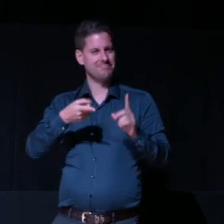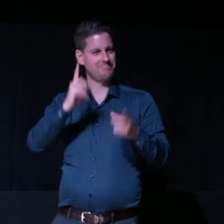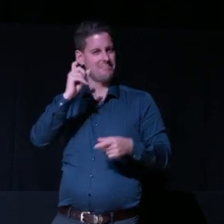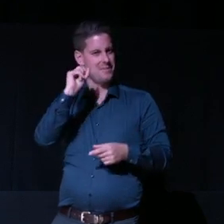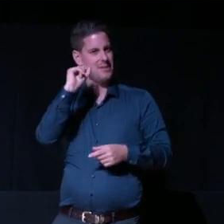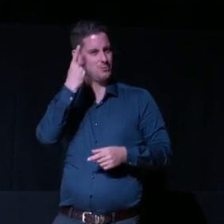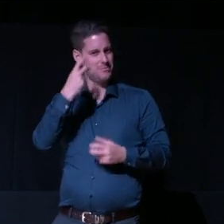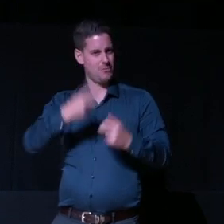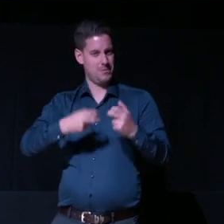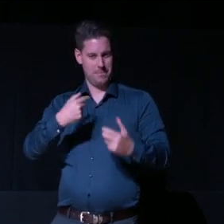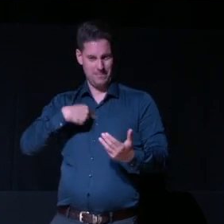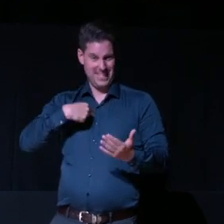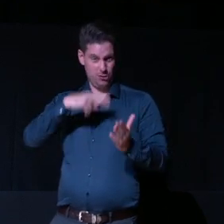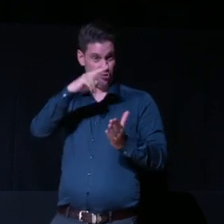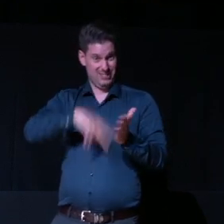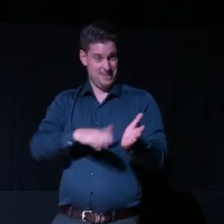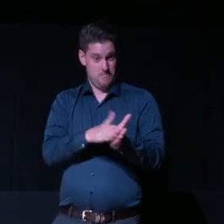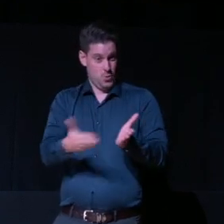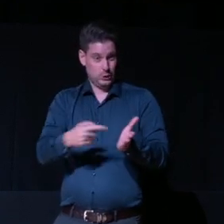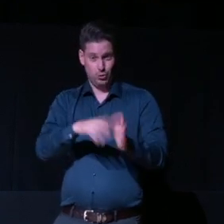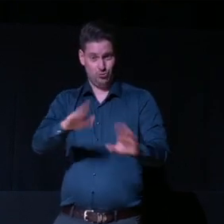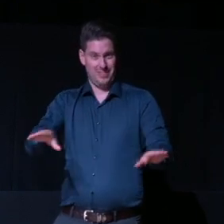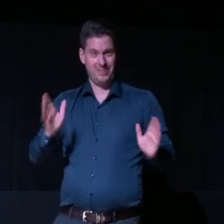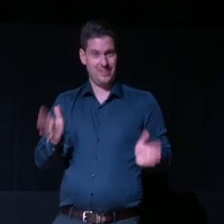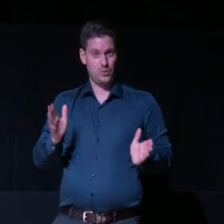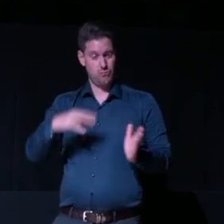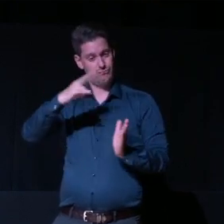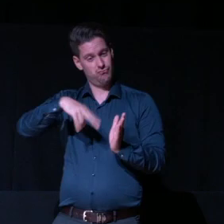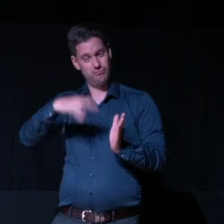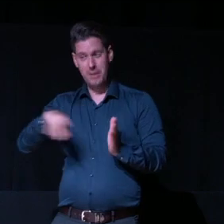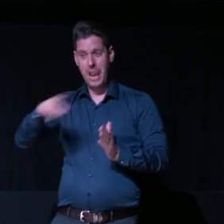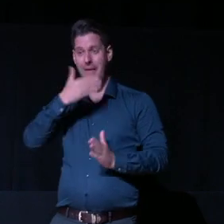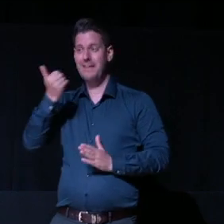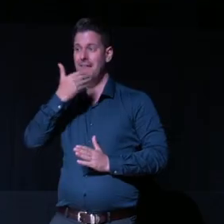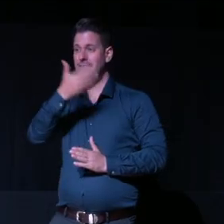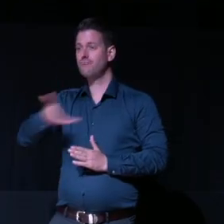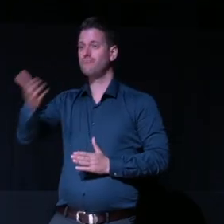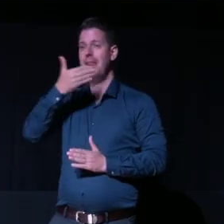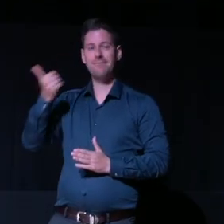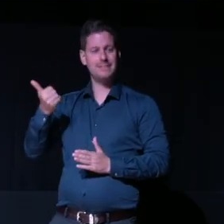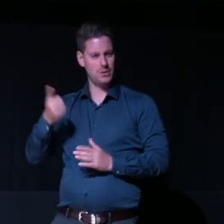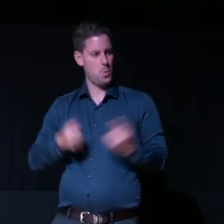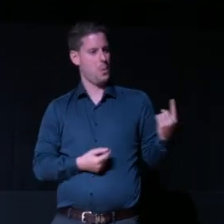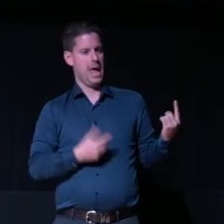They saw me reading a lovely book on PlaySchool Storytime and thought it was lovely and would be happy for their kids to watch it. But Brittanie,